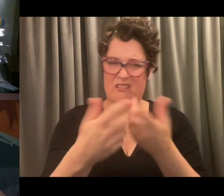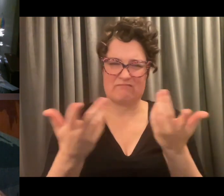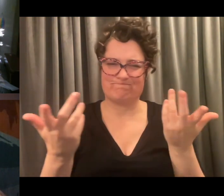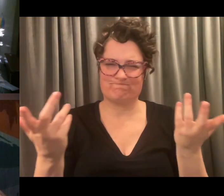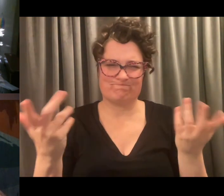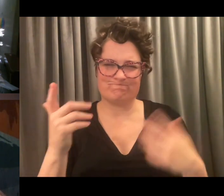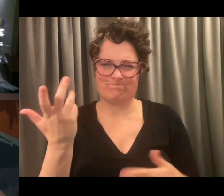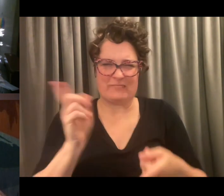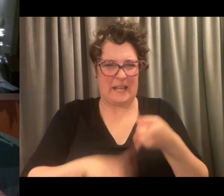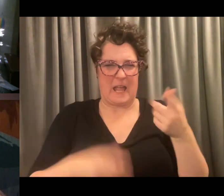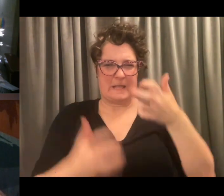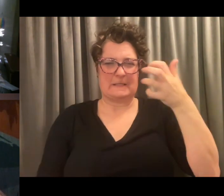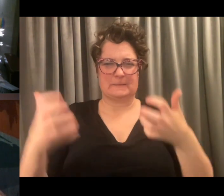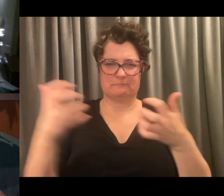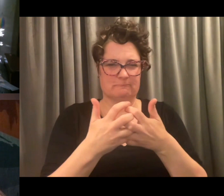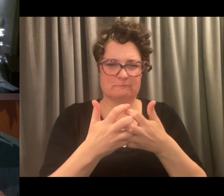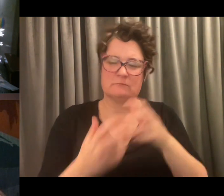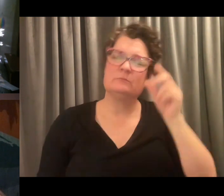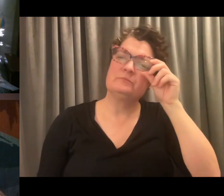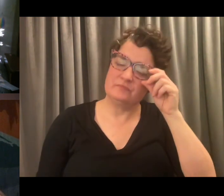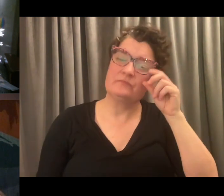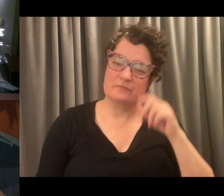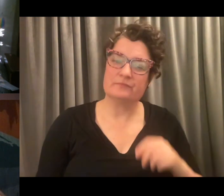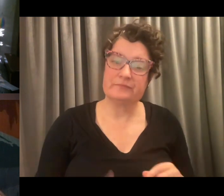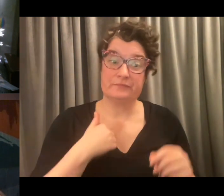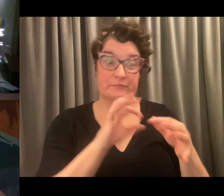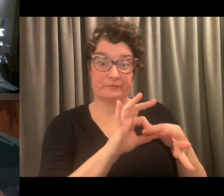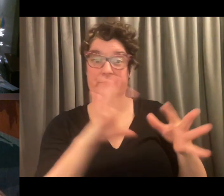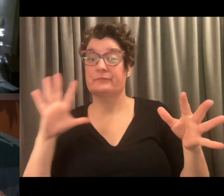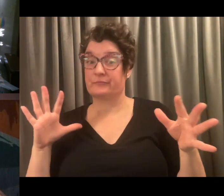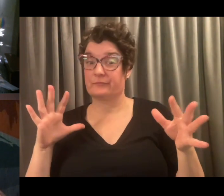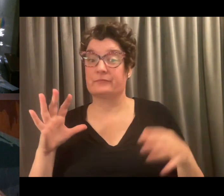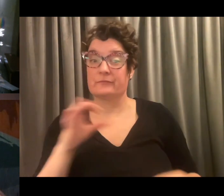And so when I left that, I, um, kind of did a lot of exploring.